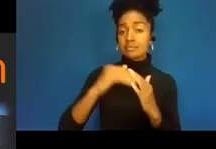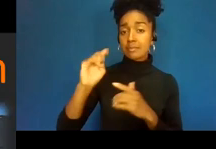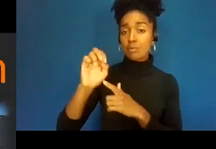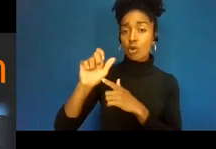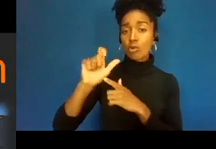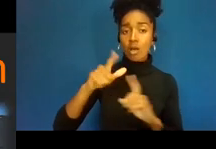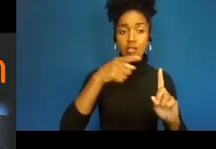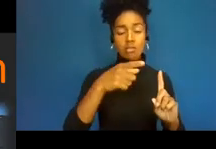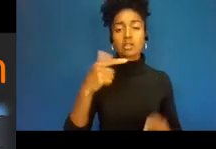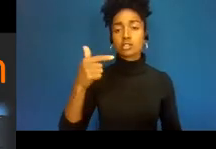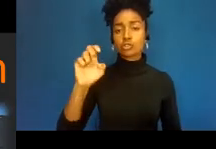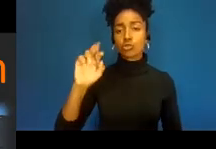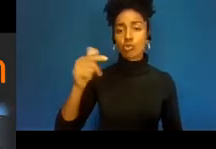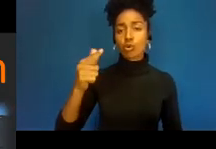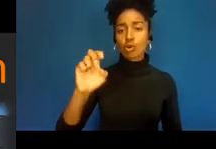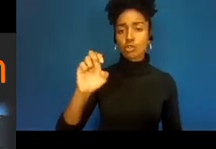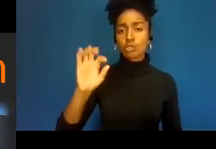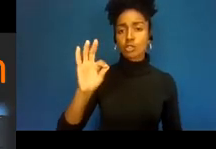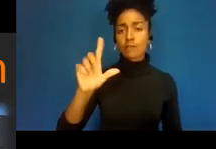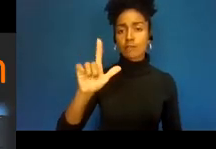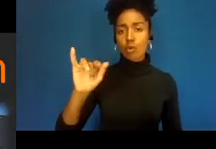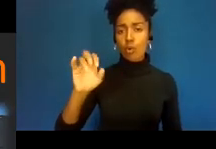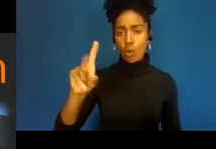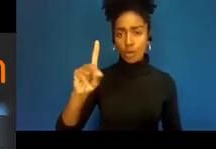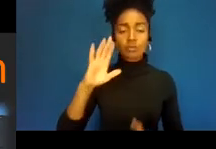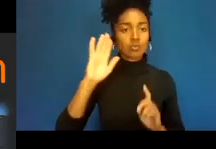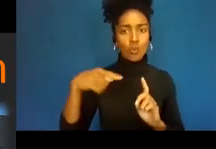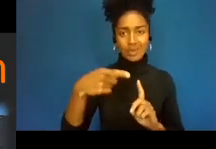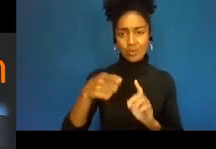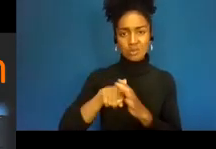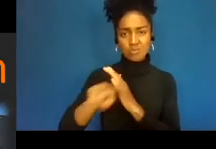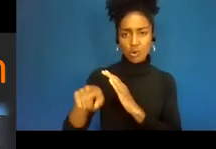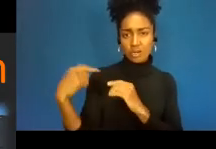We know that he was murdered this summer by police officers